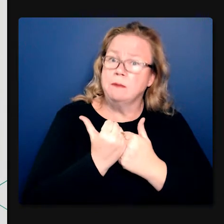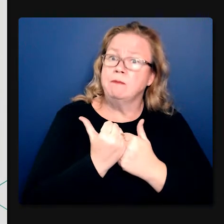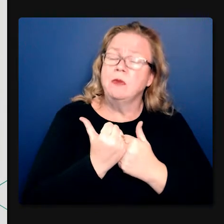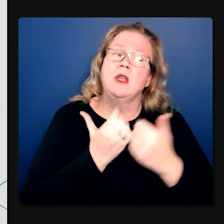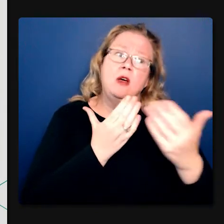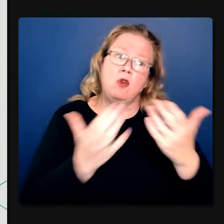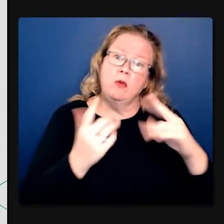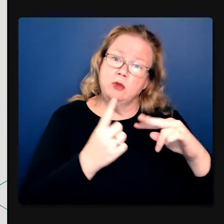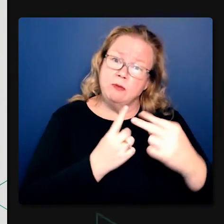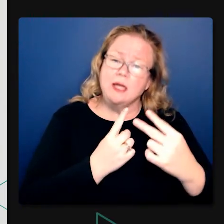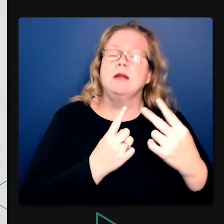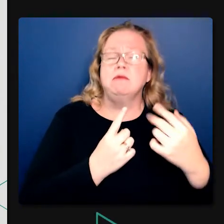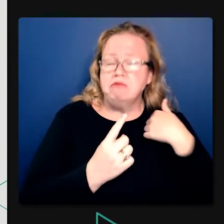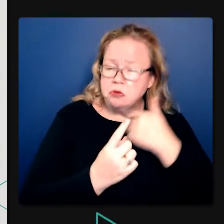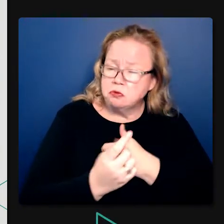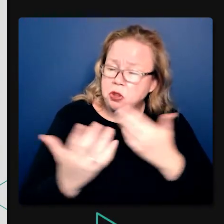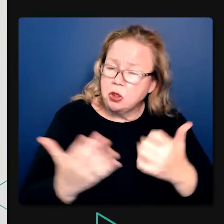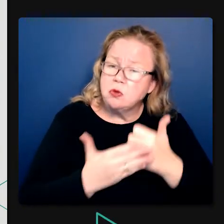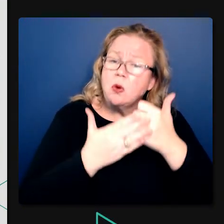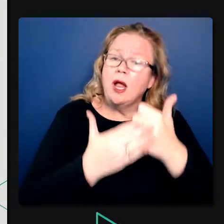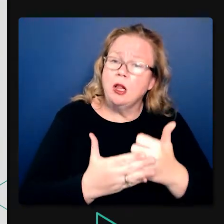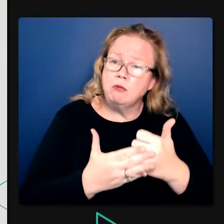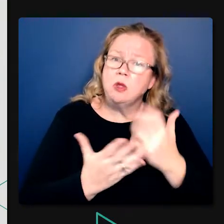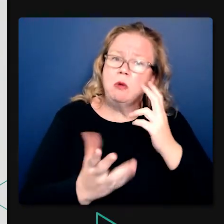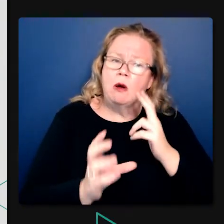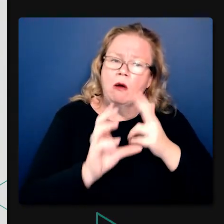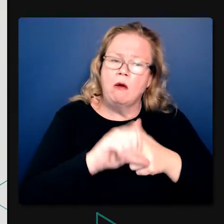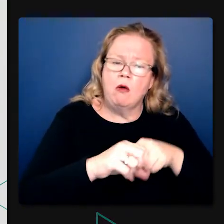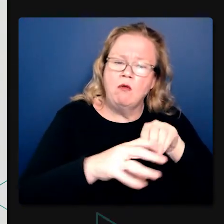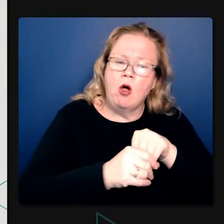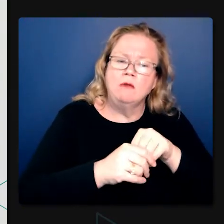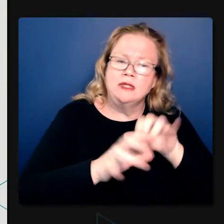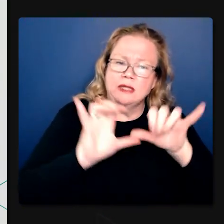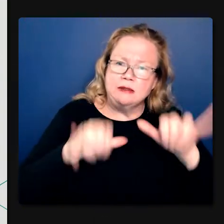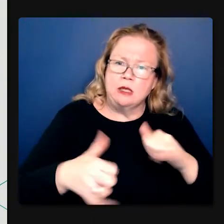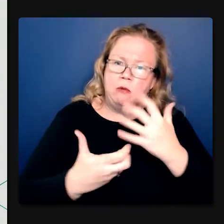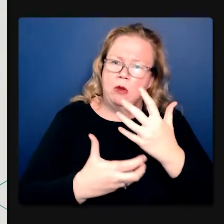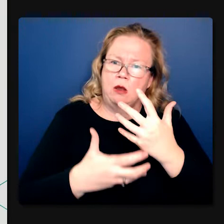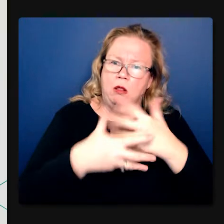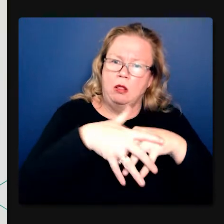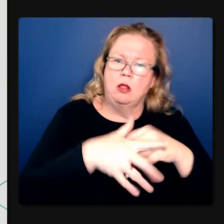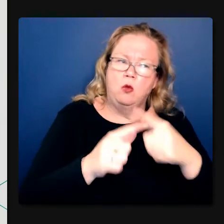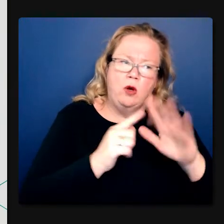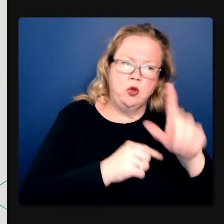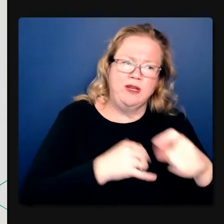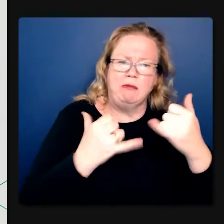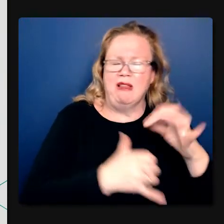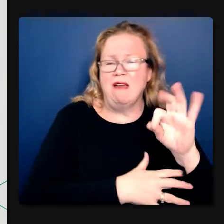From a services perspective, we're here to help you on board into our systems, integrate what you need from things like PlayFab,